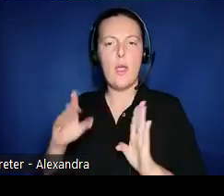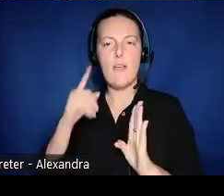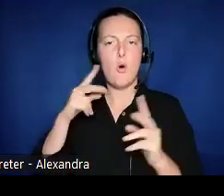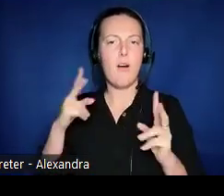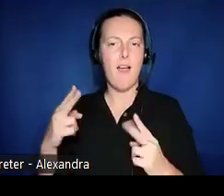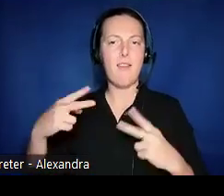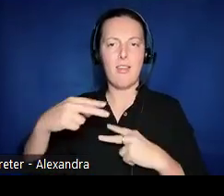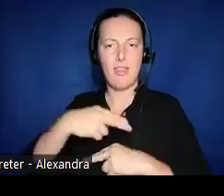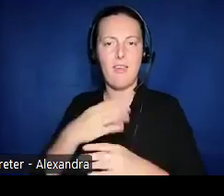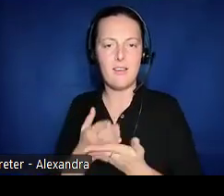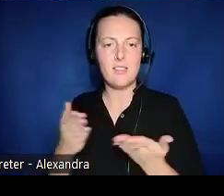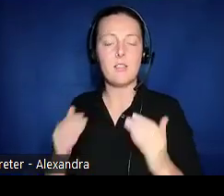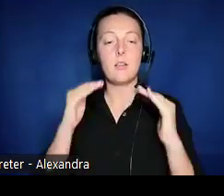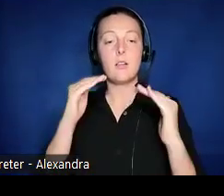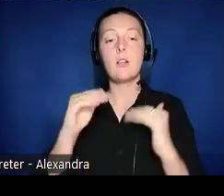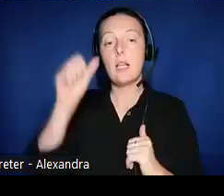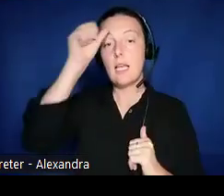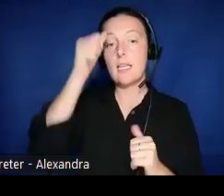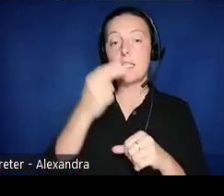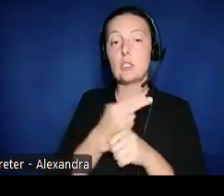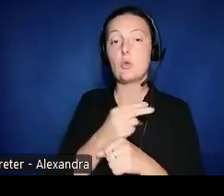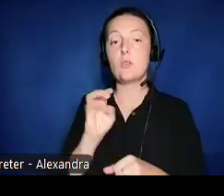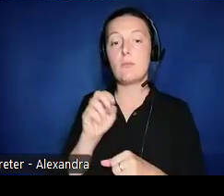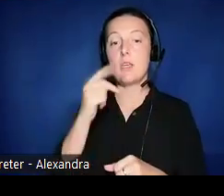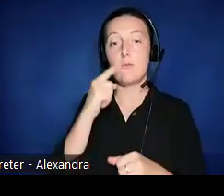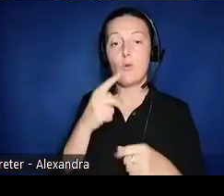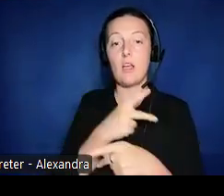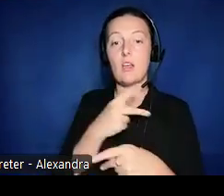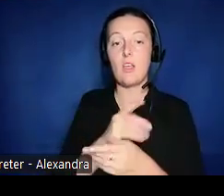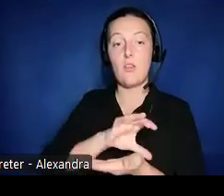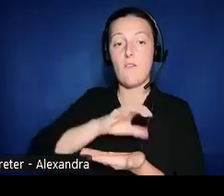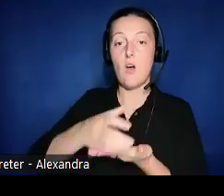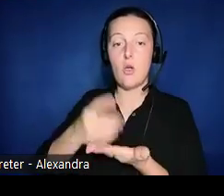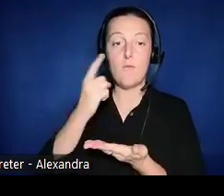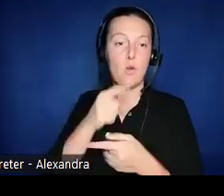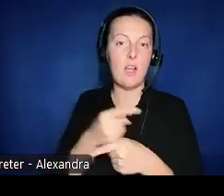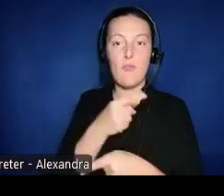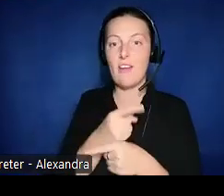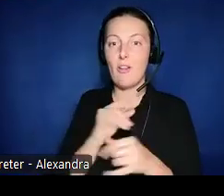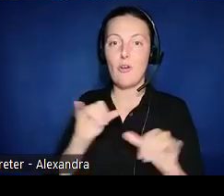calculate the volume of irregularly sized gems. So, if I have a gem that's discovered in a mine,